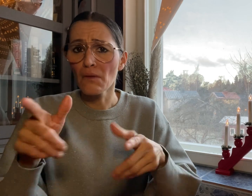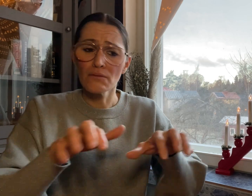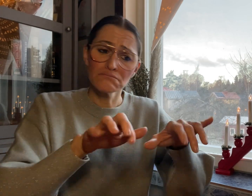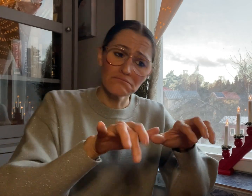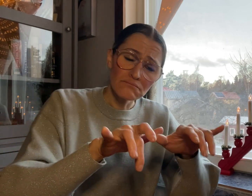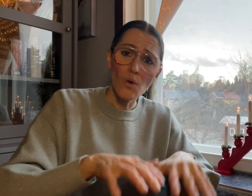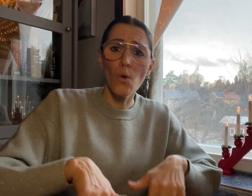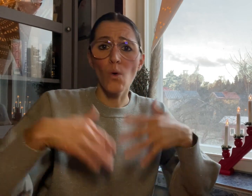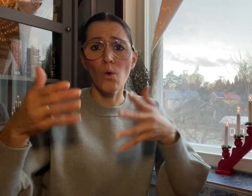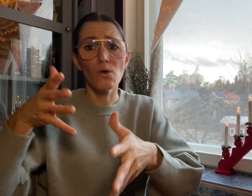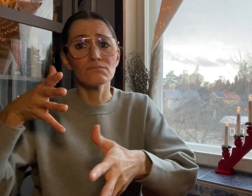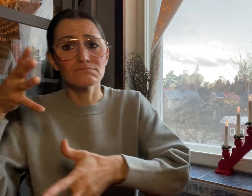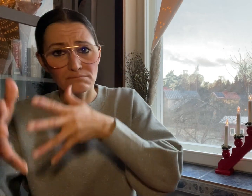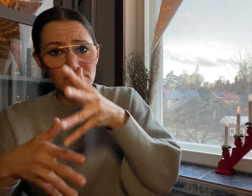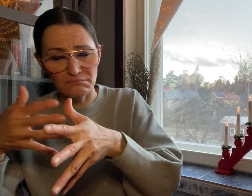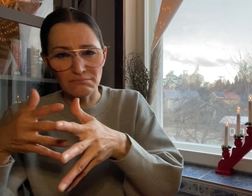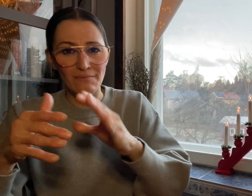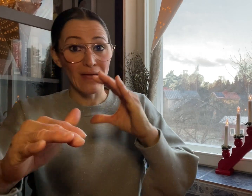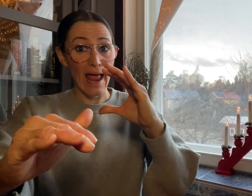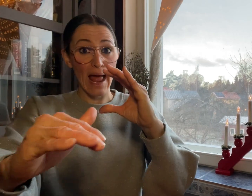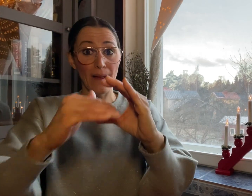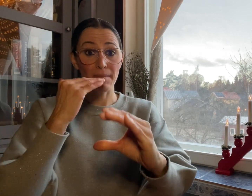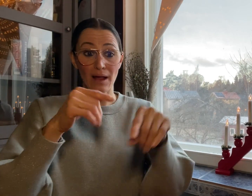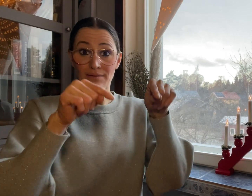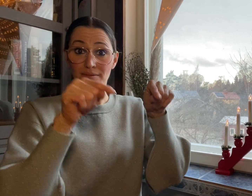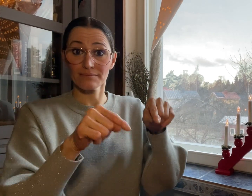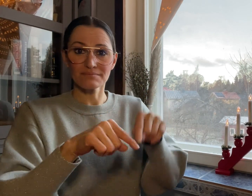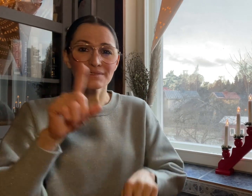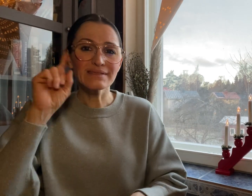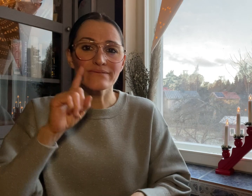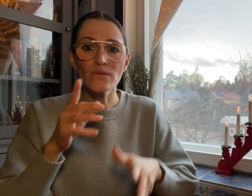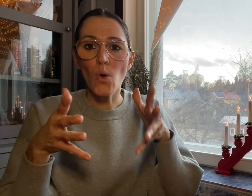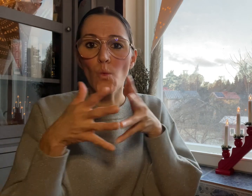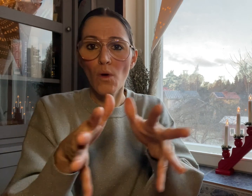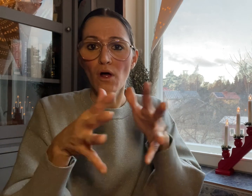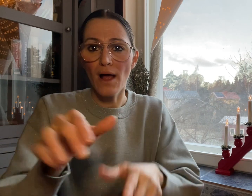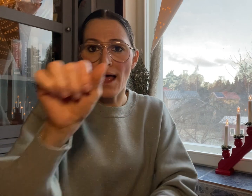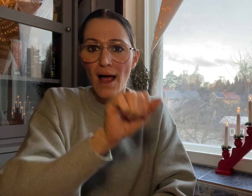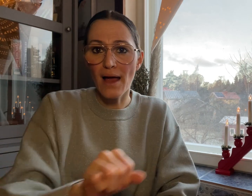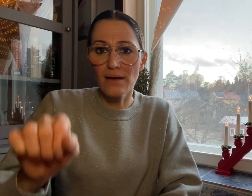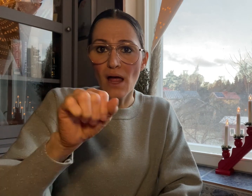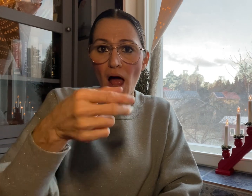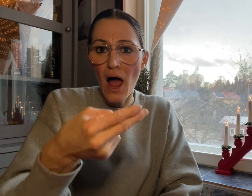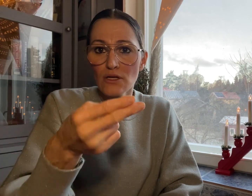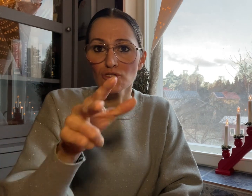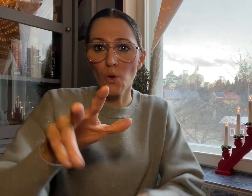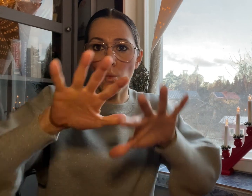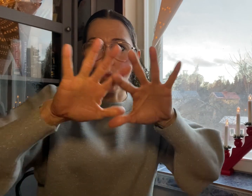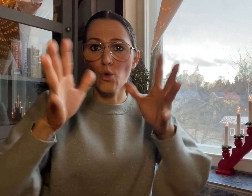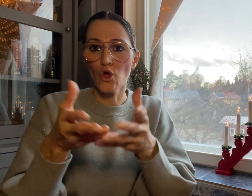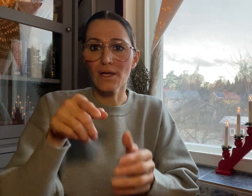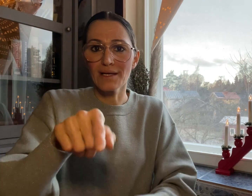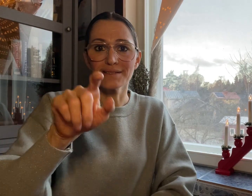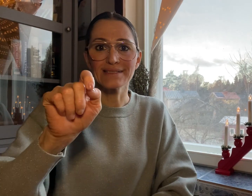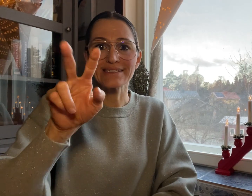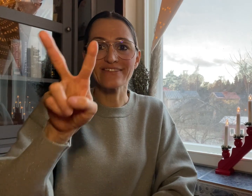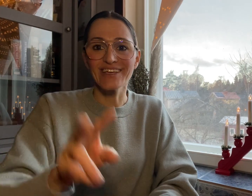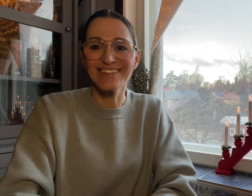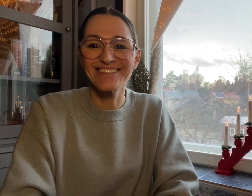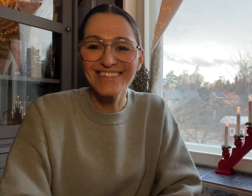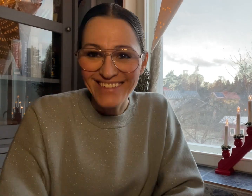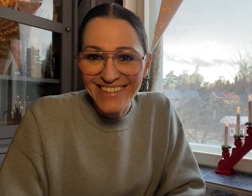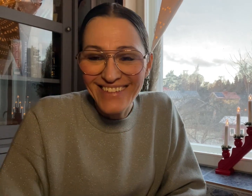in landscape format to deafwire@h3world.tv.